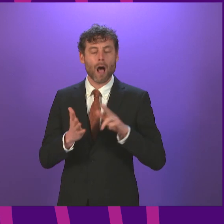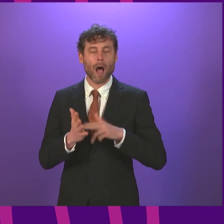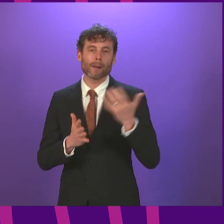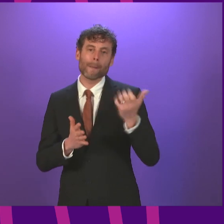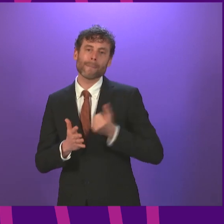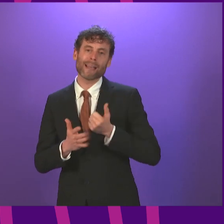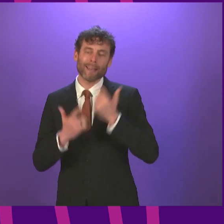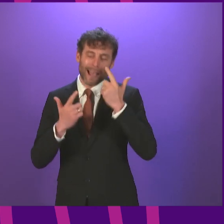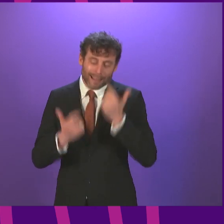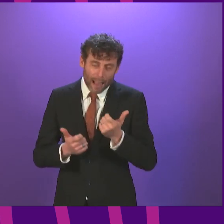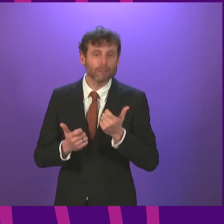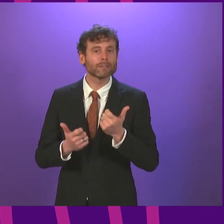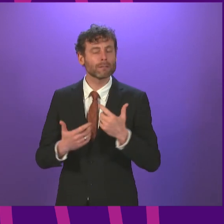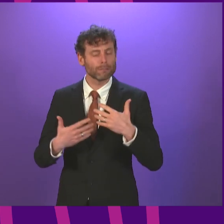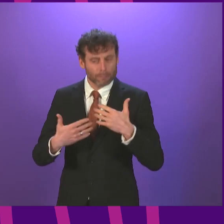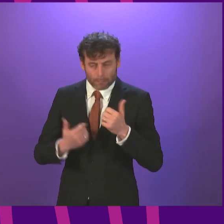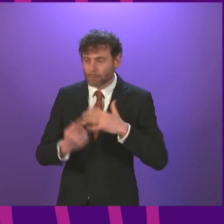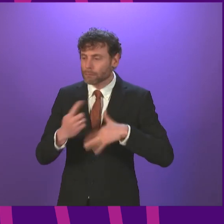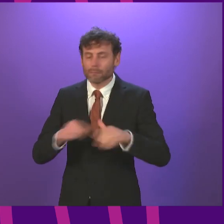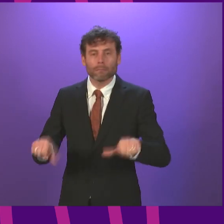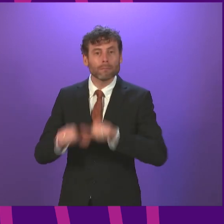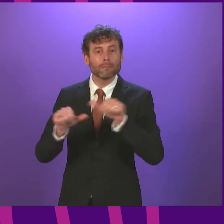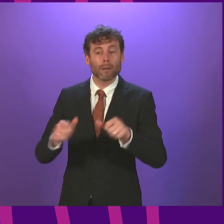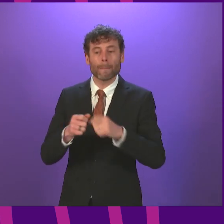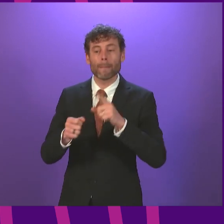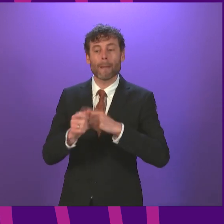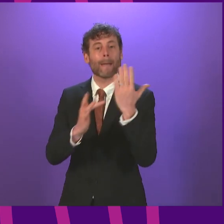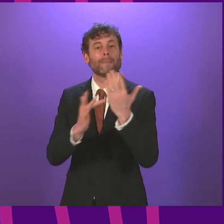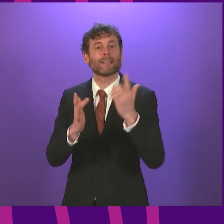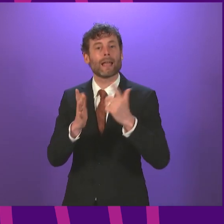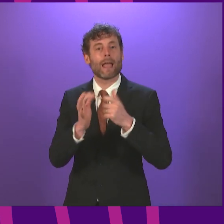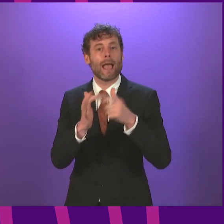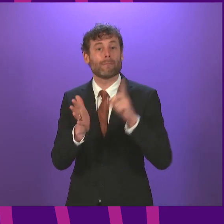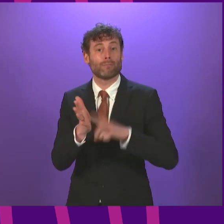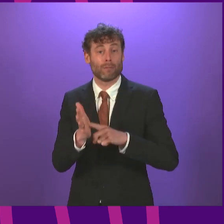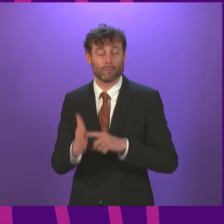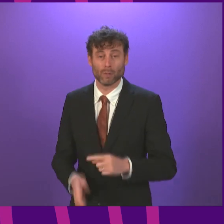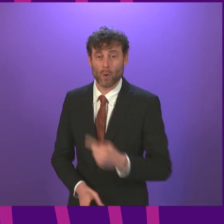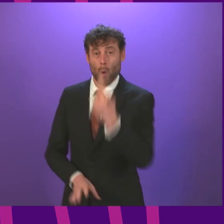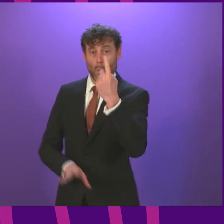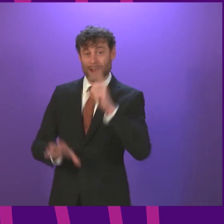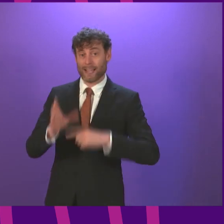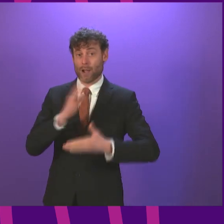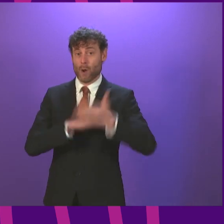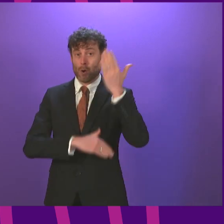It is exactly a year ago today that the World Health Organization declared Covid-19 to be